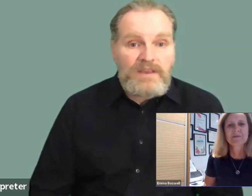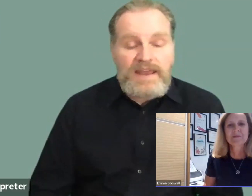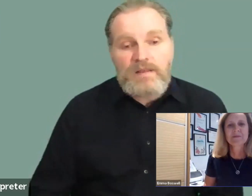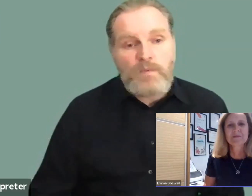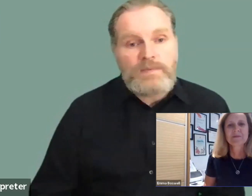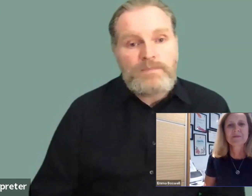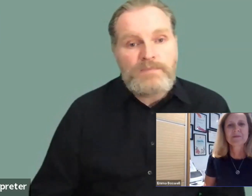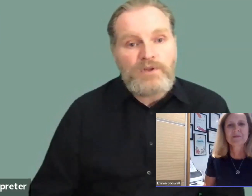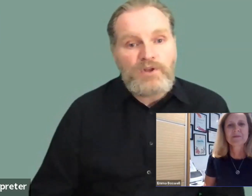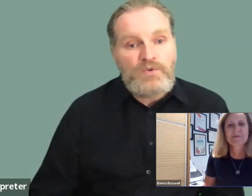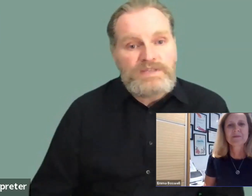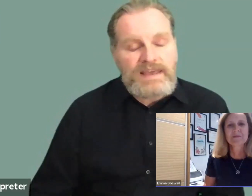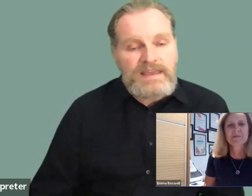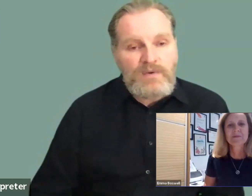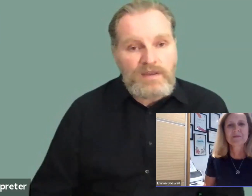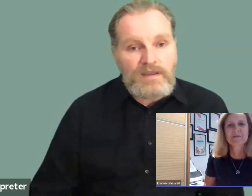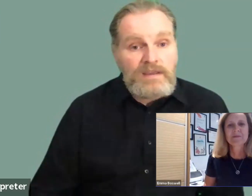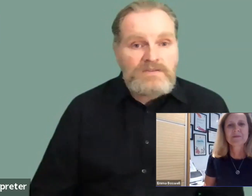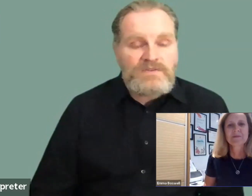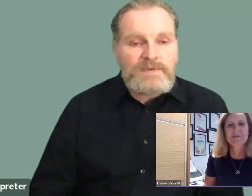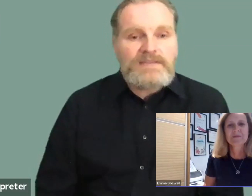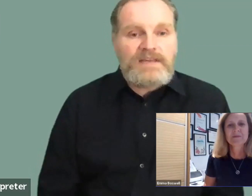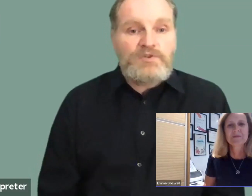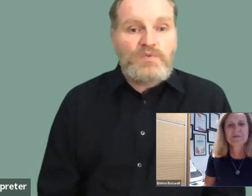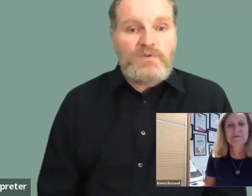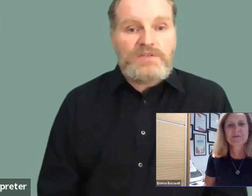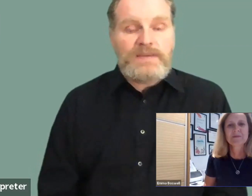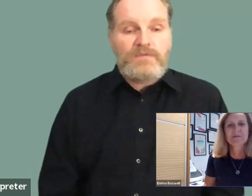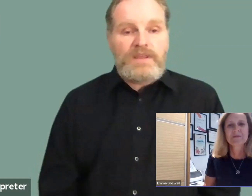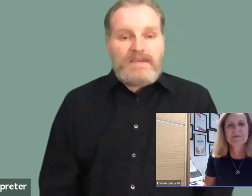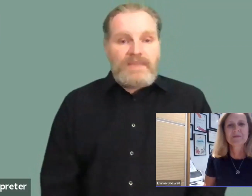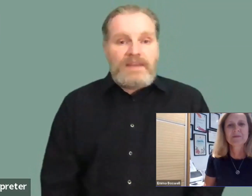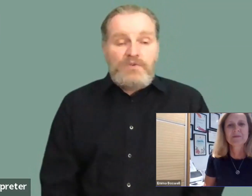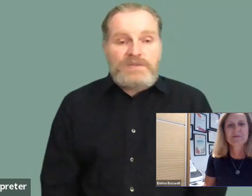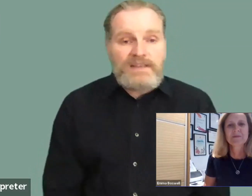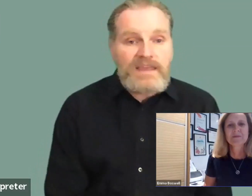that can help when people lose their hearing. So, somebody type 2 or type 3, if they're losing their